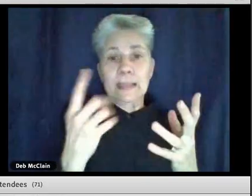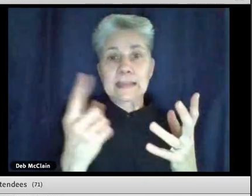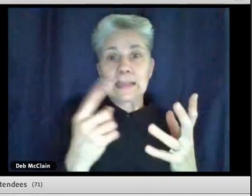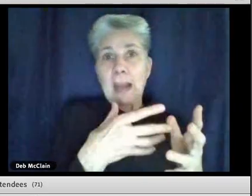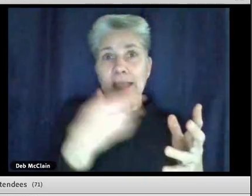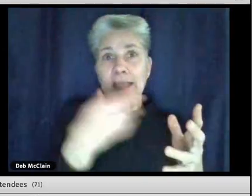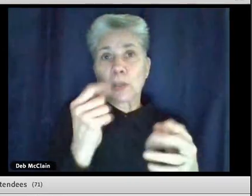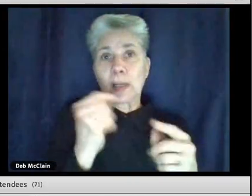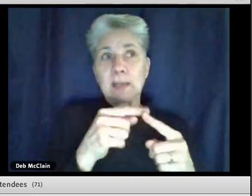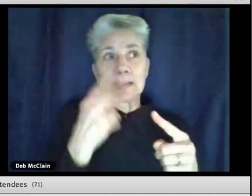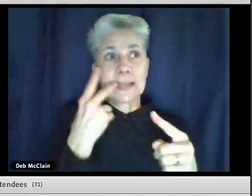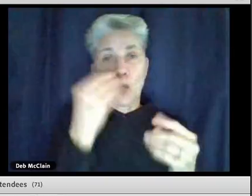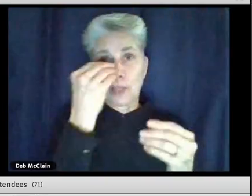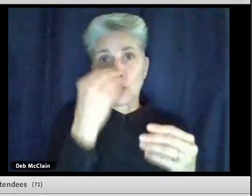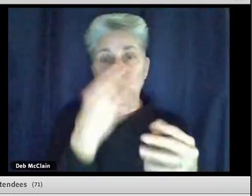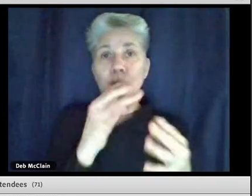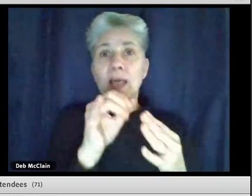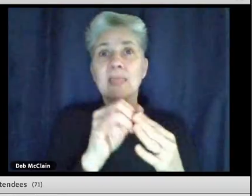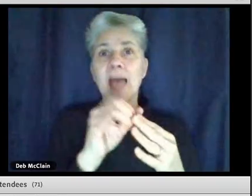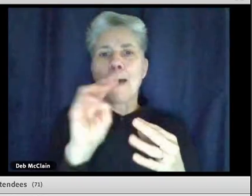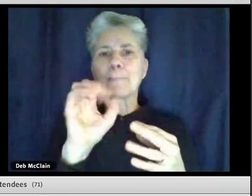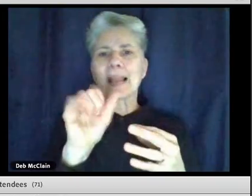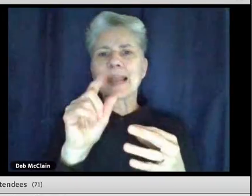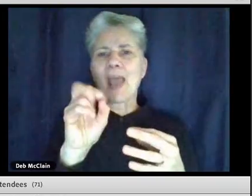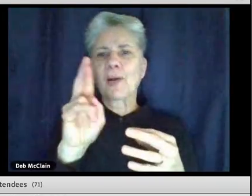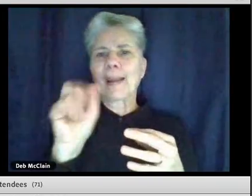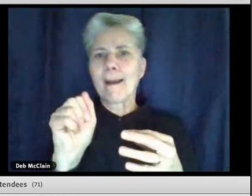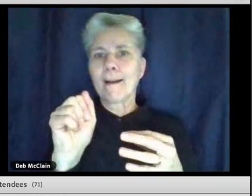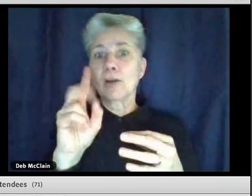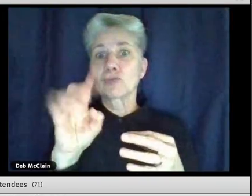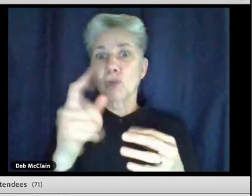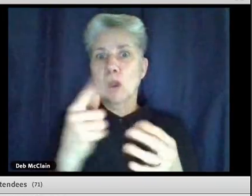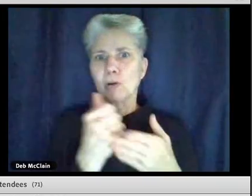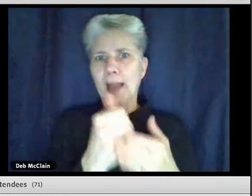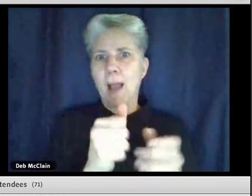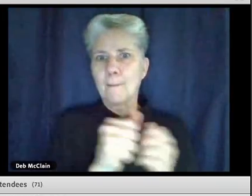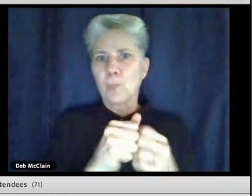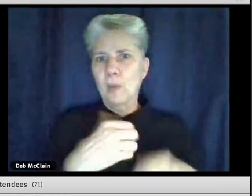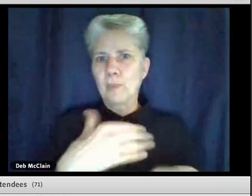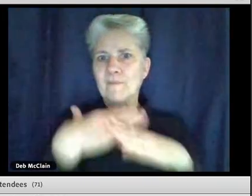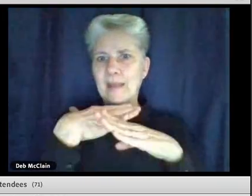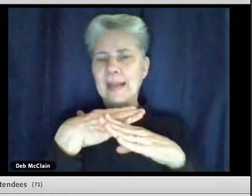An aquarium something or other, and somebody took it because they saw on the news